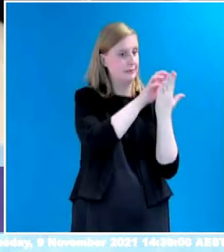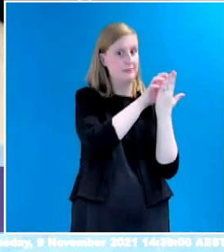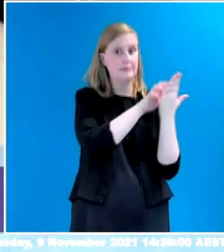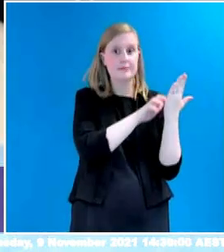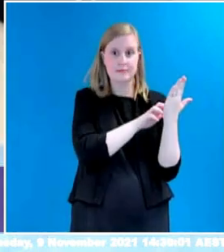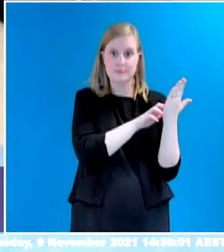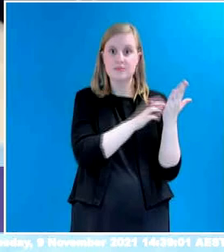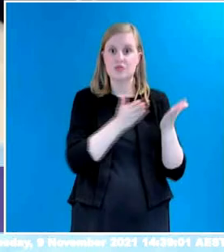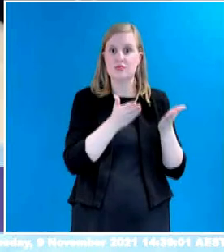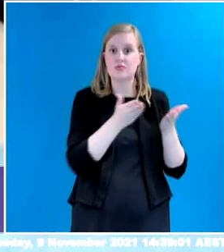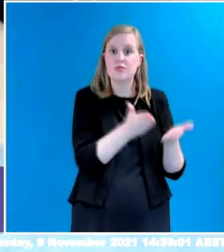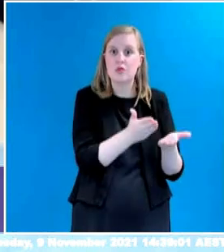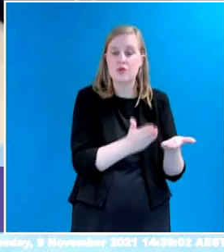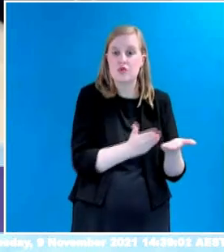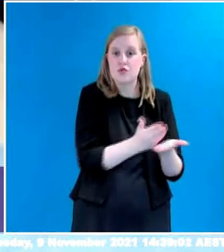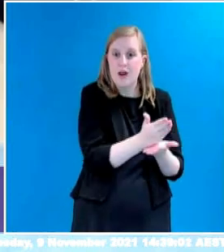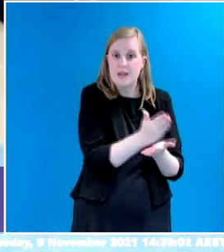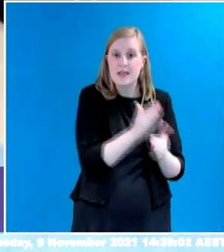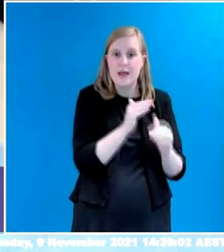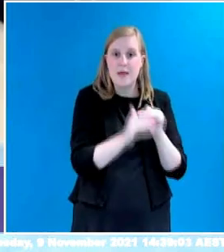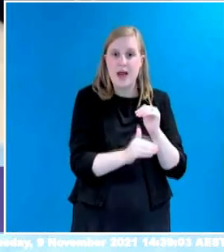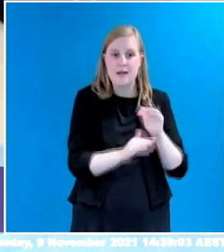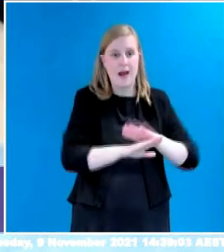relates to anti- discrimination.